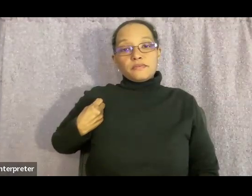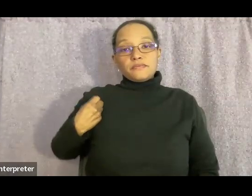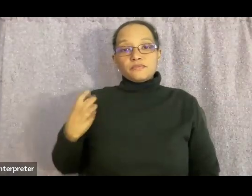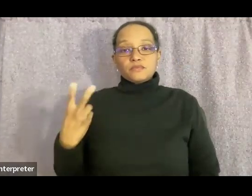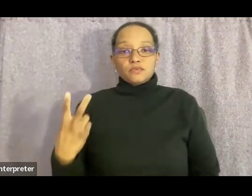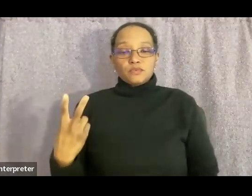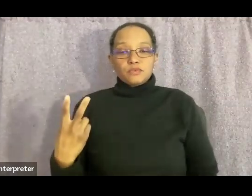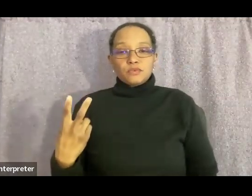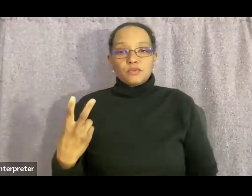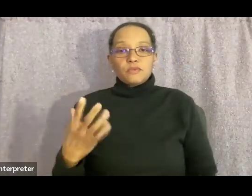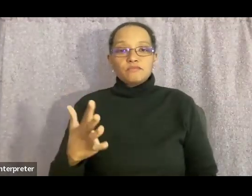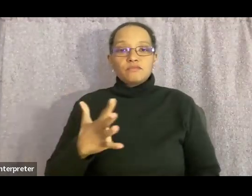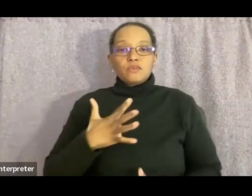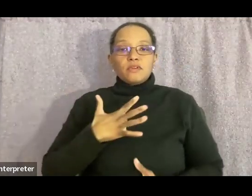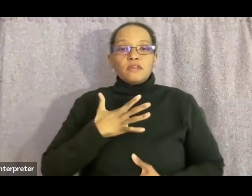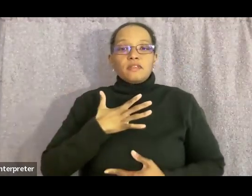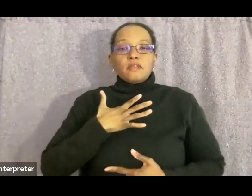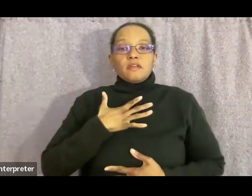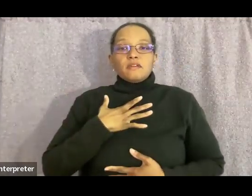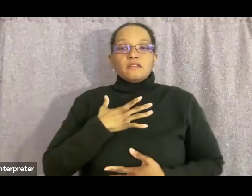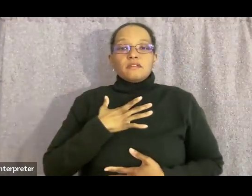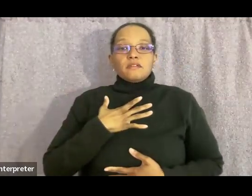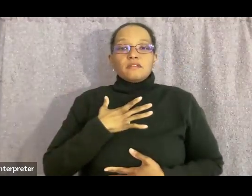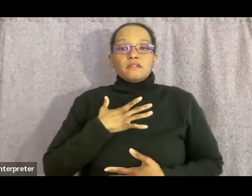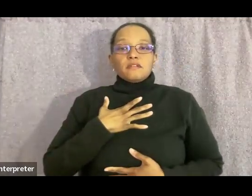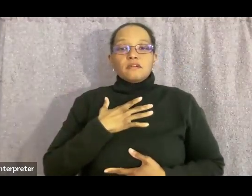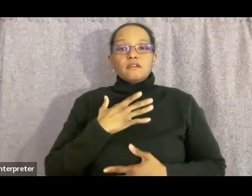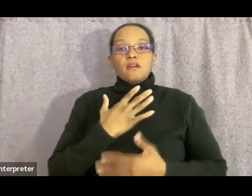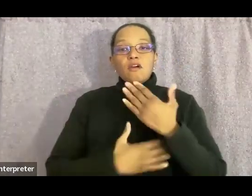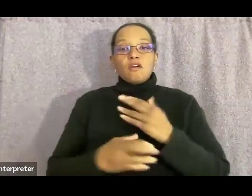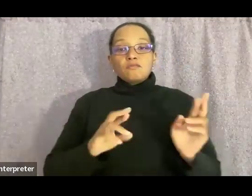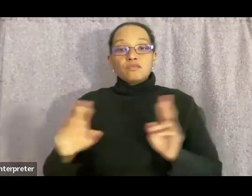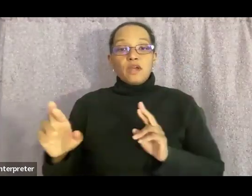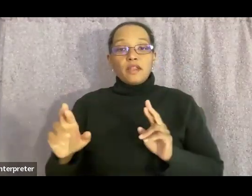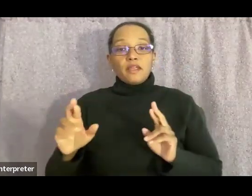Breathing in, arms ready, breathing out.